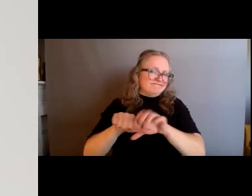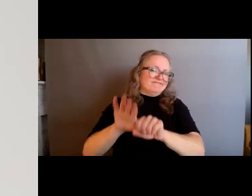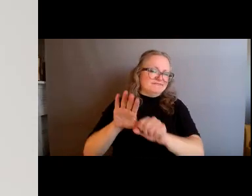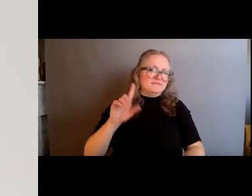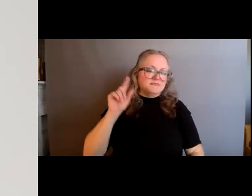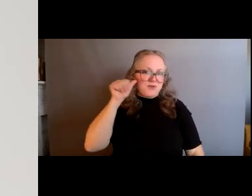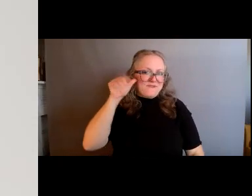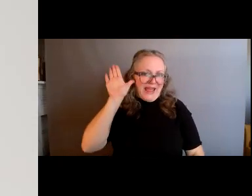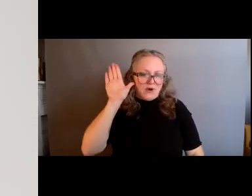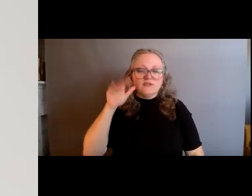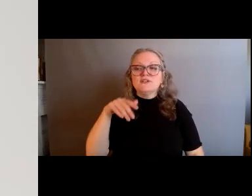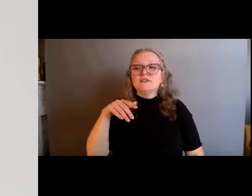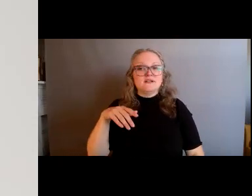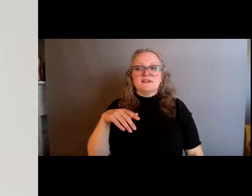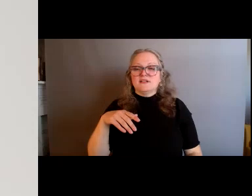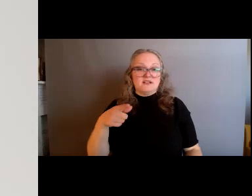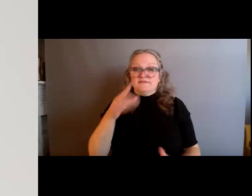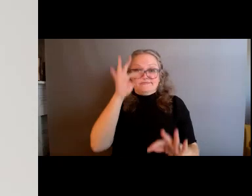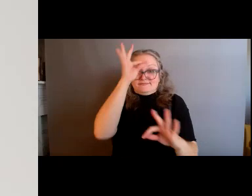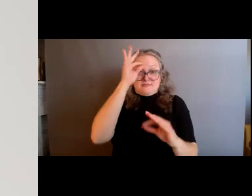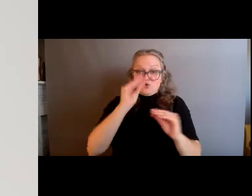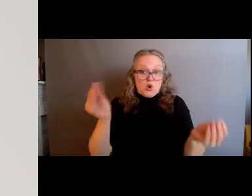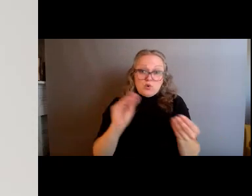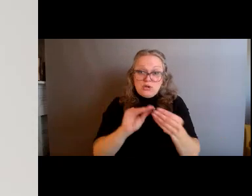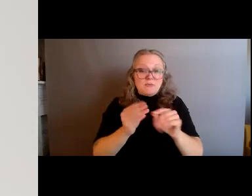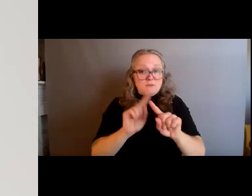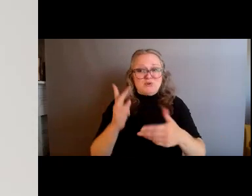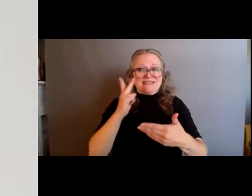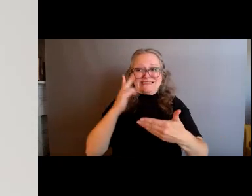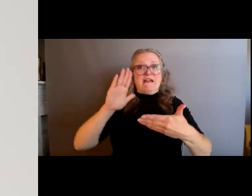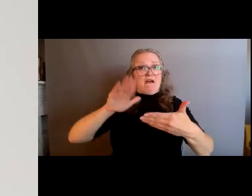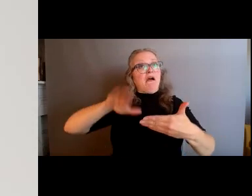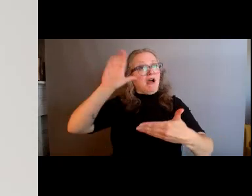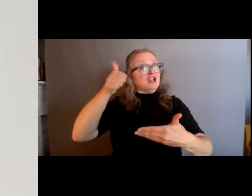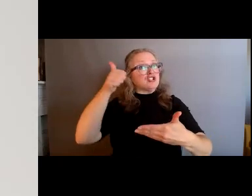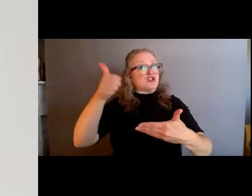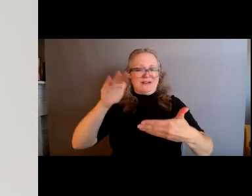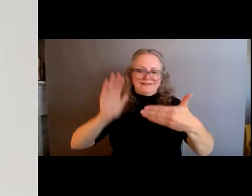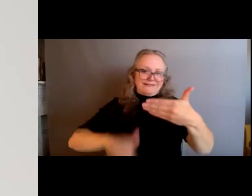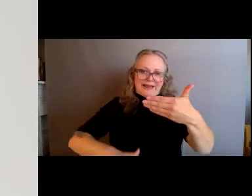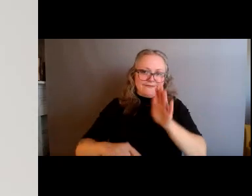tell that anything up on this graph is good. Anything down is not the further down it is,